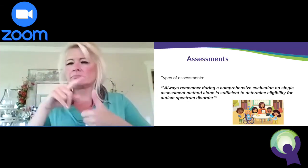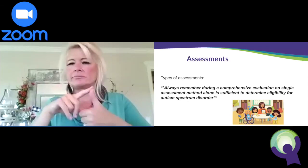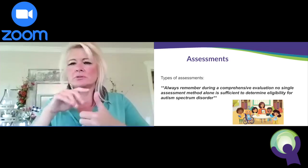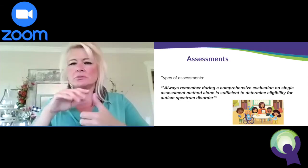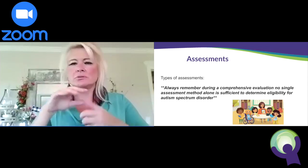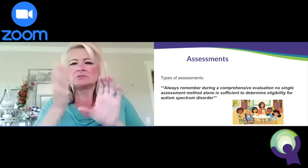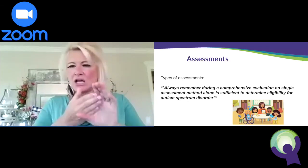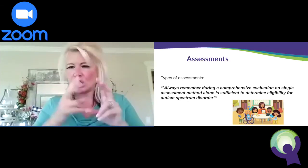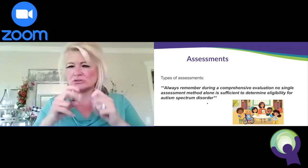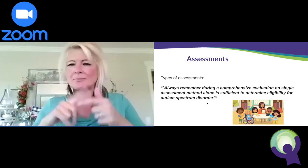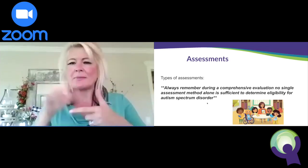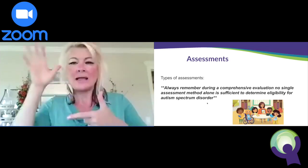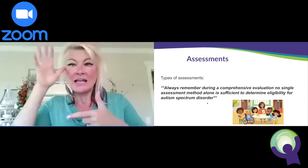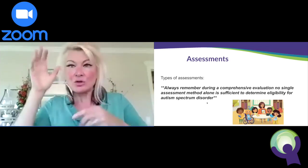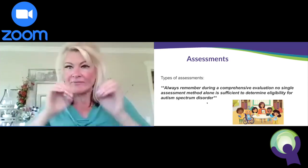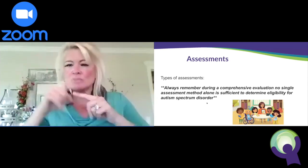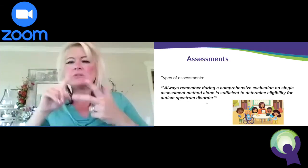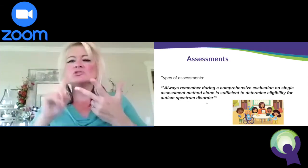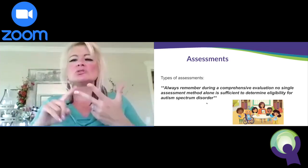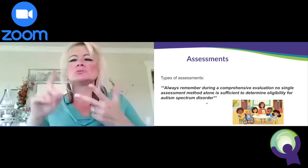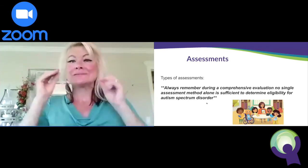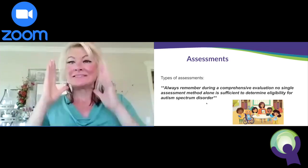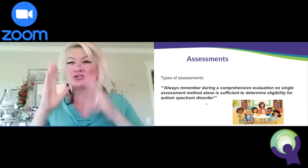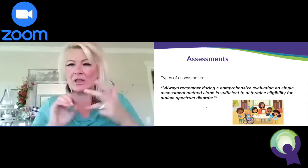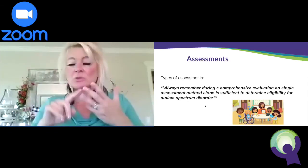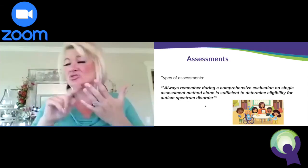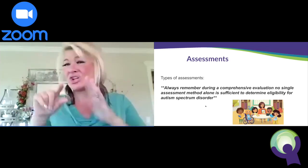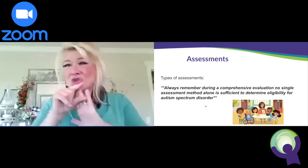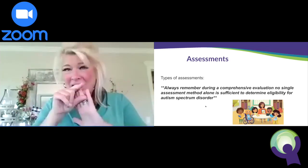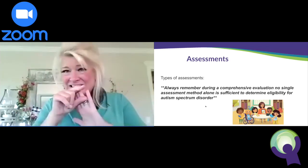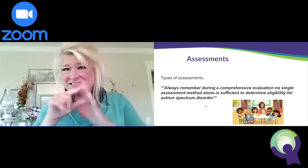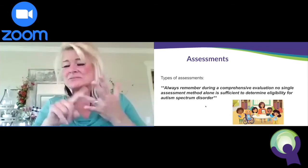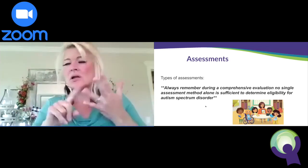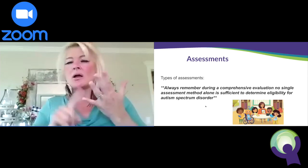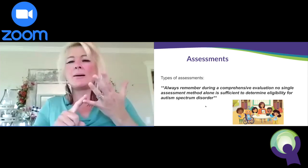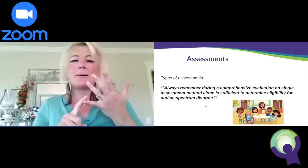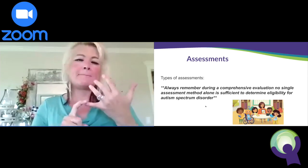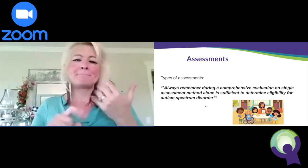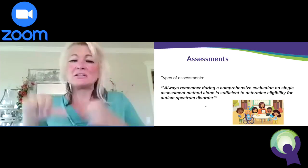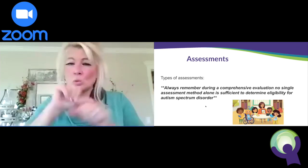best for our kids and so really psychological assessment